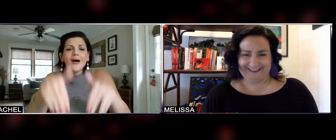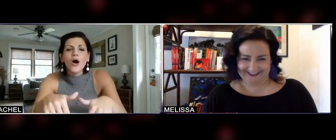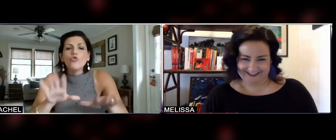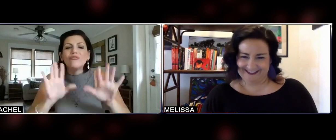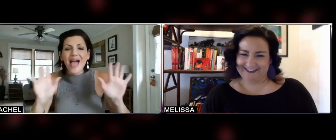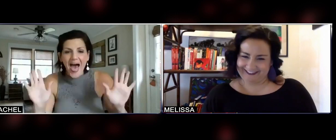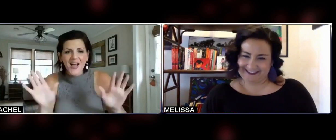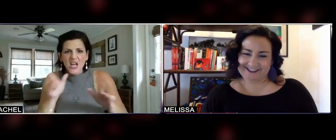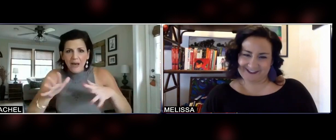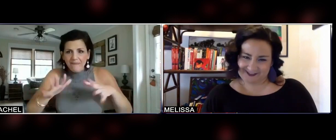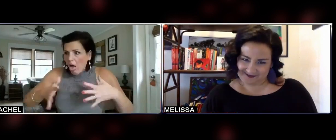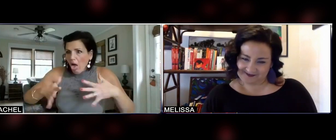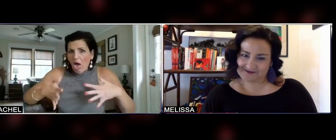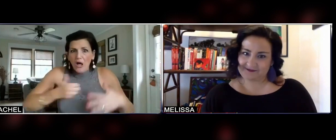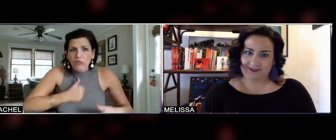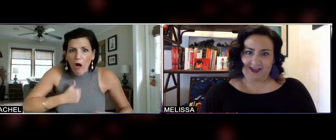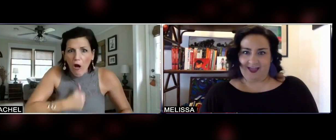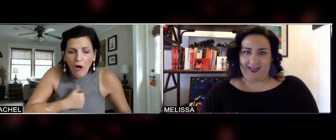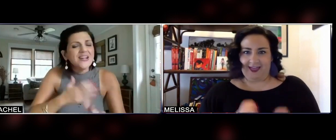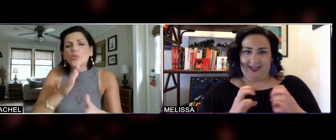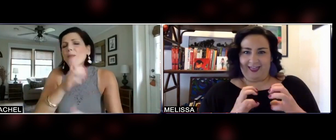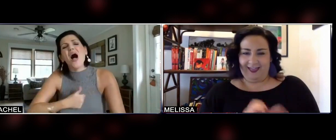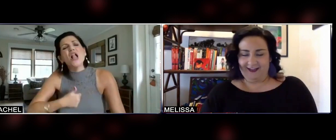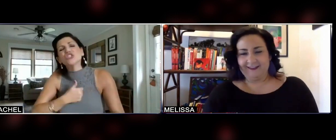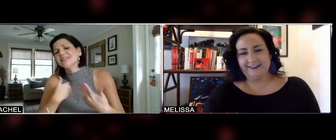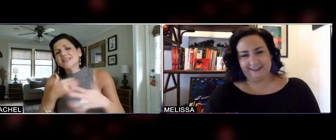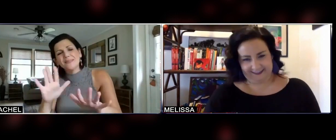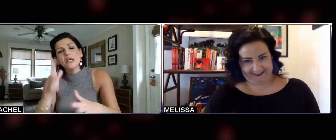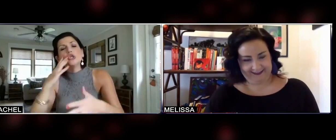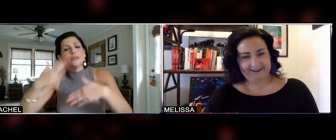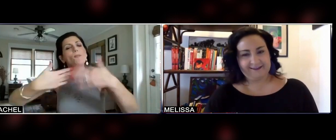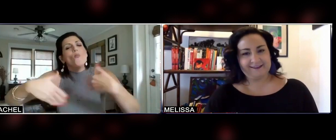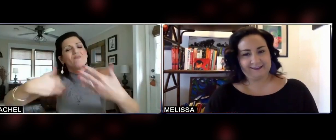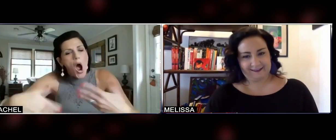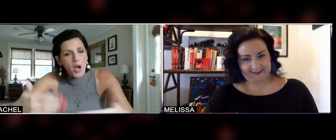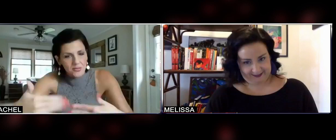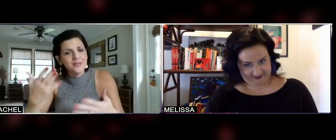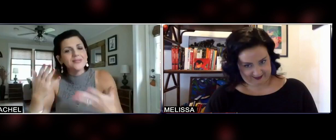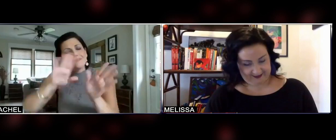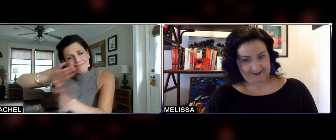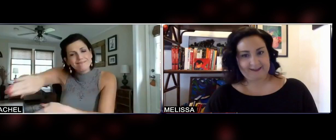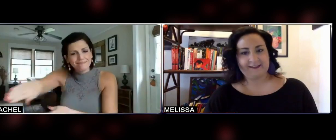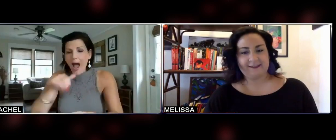Don't be so anxious about making those mistakes. Relax - there's no need to apologize!